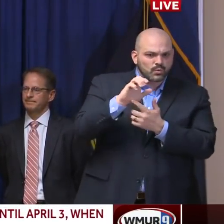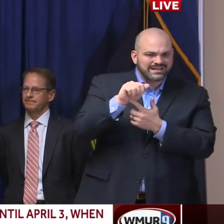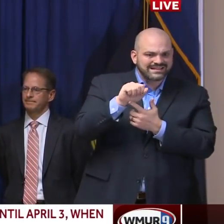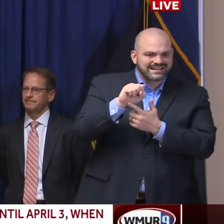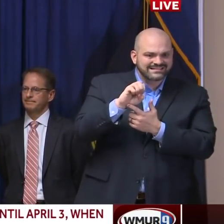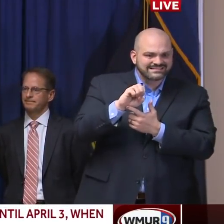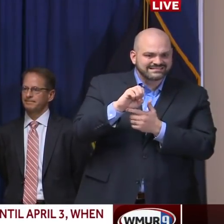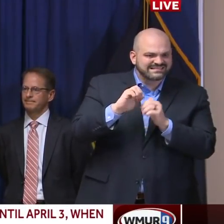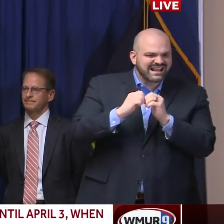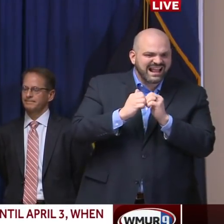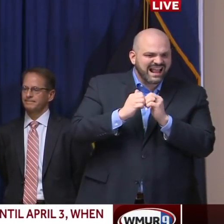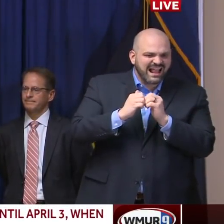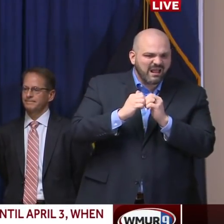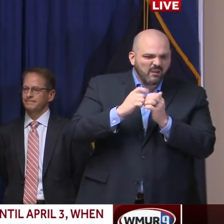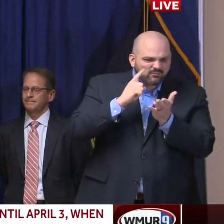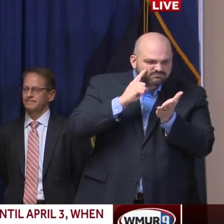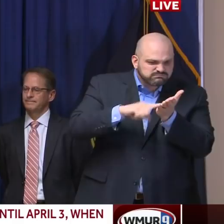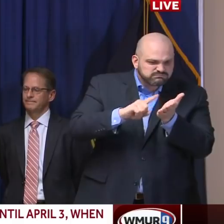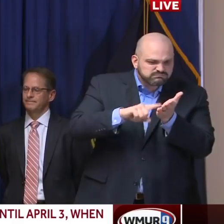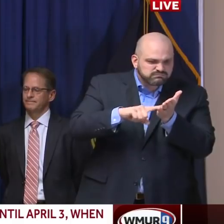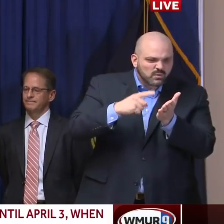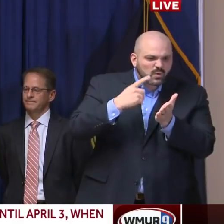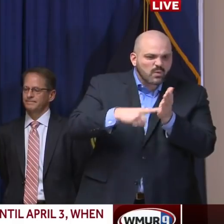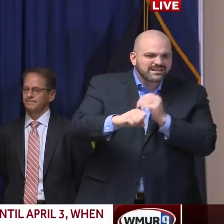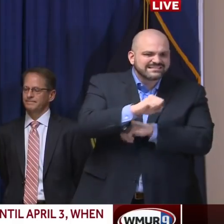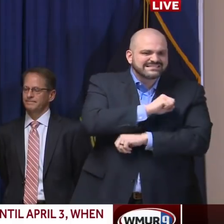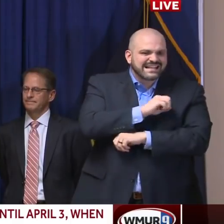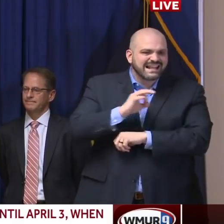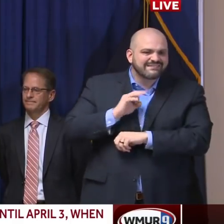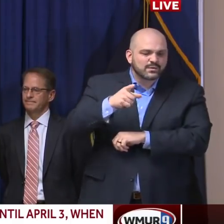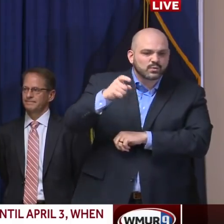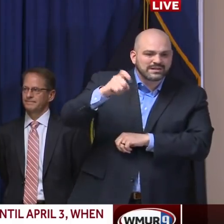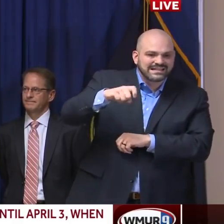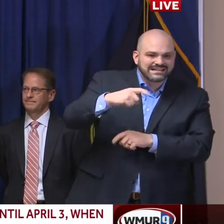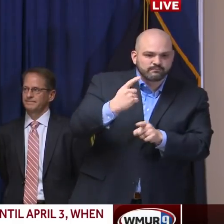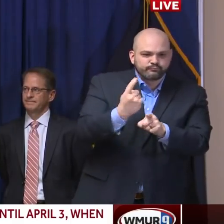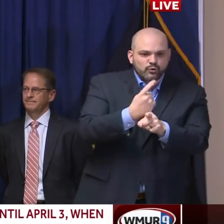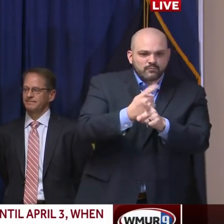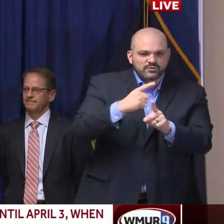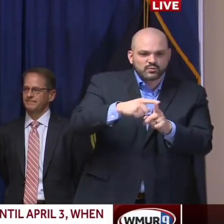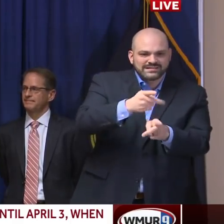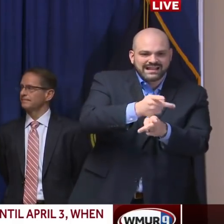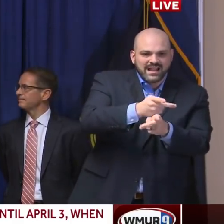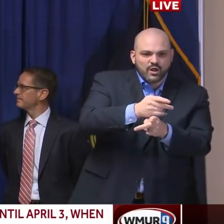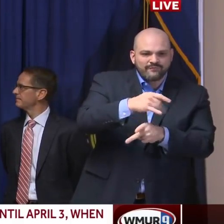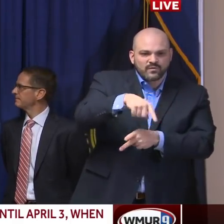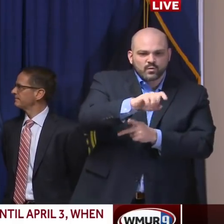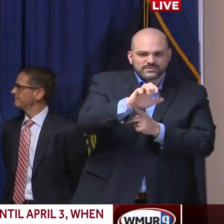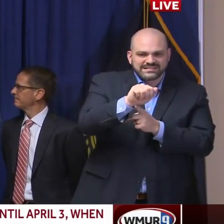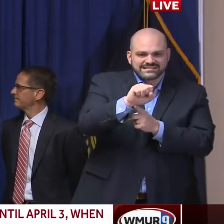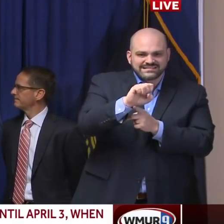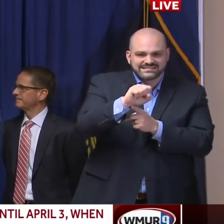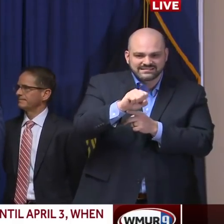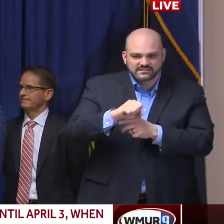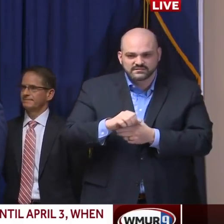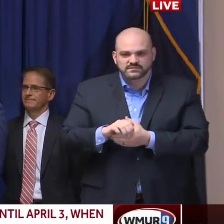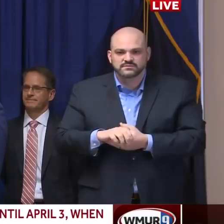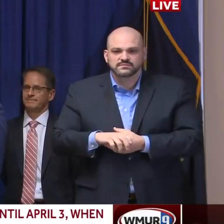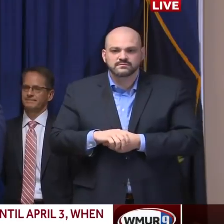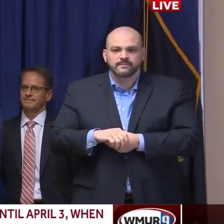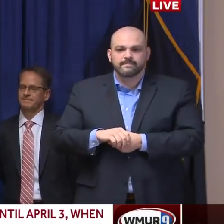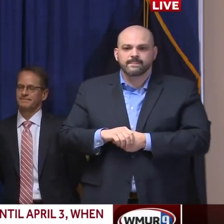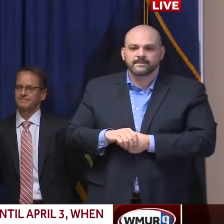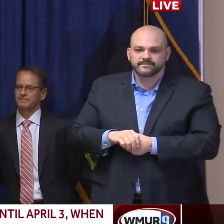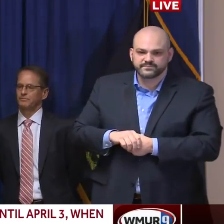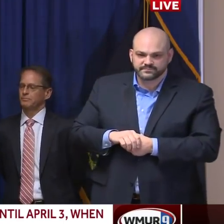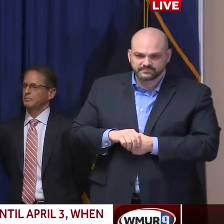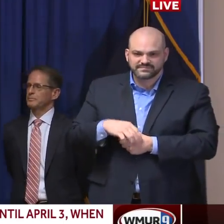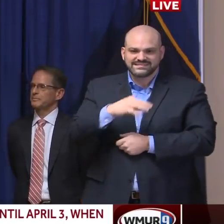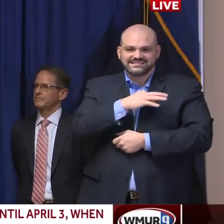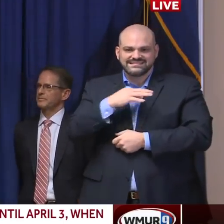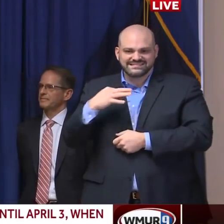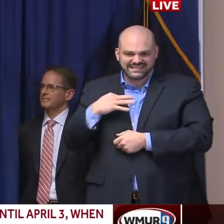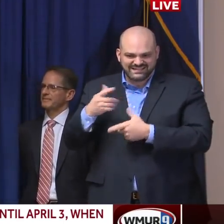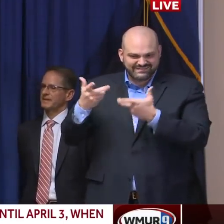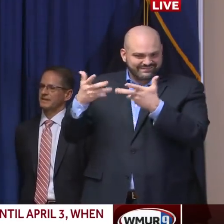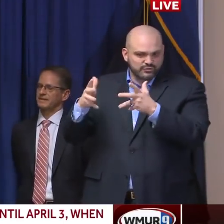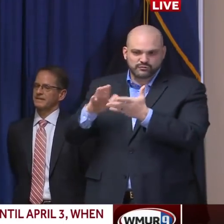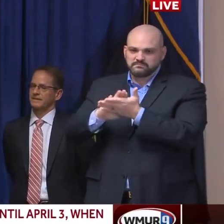WITH THE NEW CASES, WHAT IS THE STATE’S ABILITY TO INVESTIGATE THOSE STAFFINGS TO PROPERLY TEND TO THE CASES?